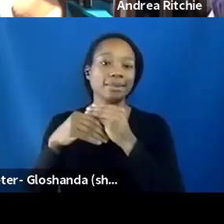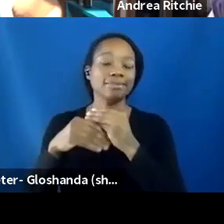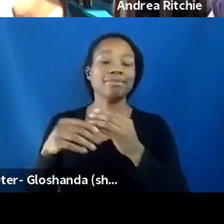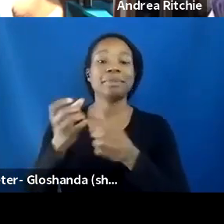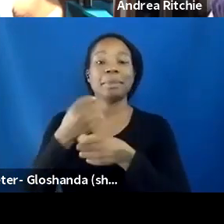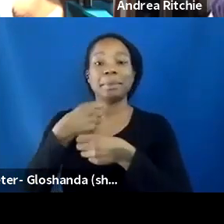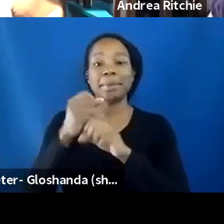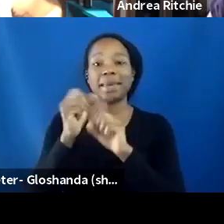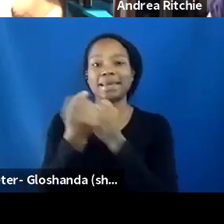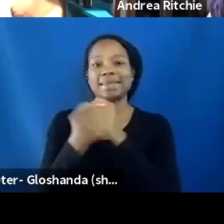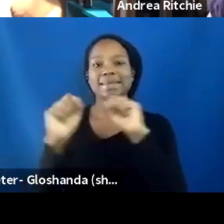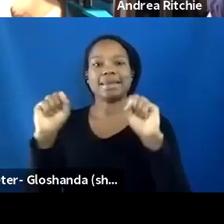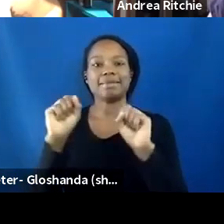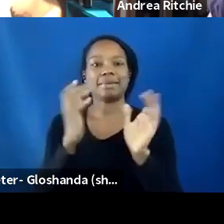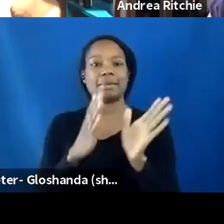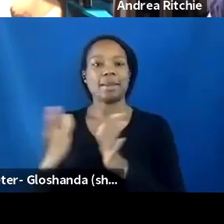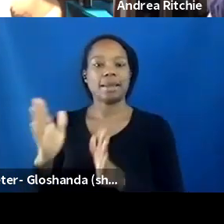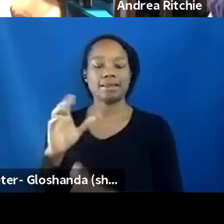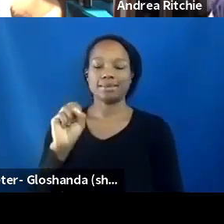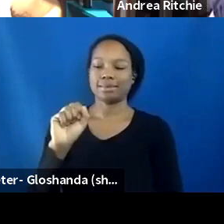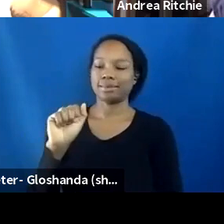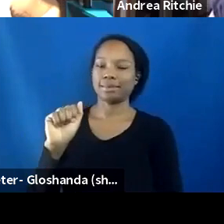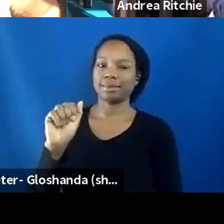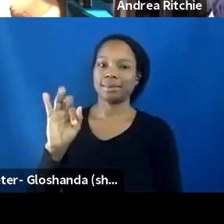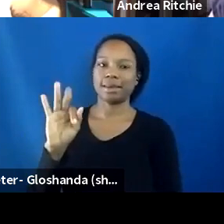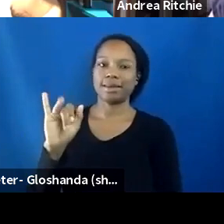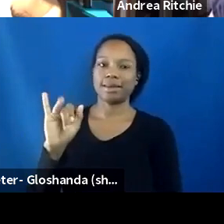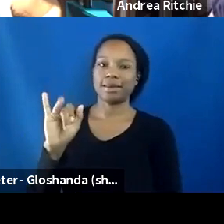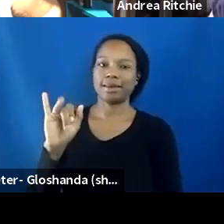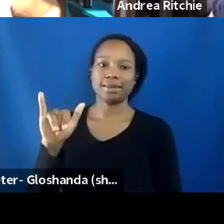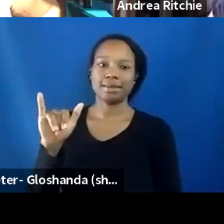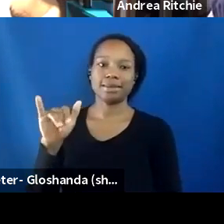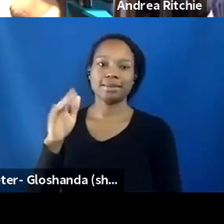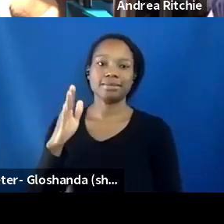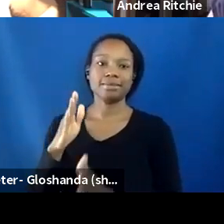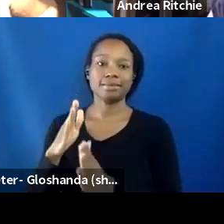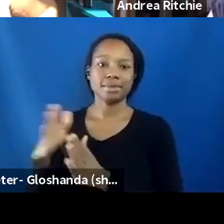please please, if you are disabled, if you are mad,